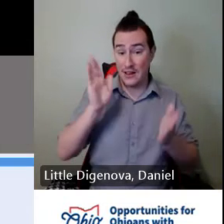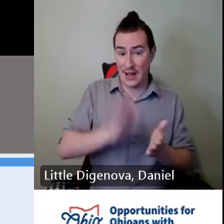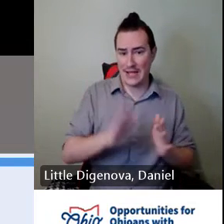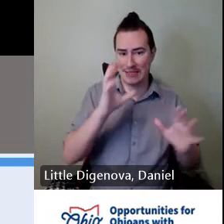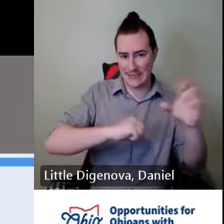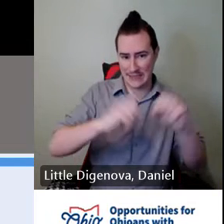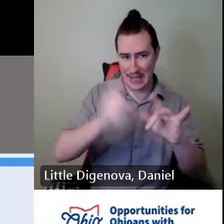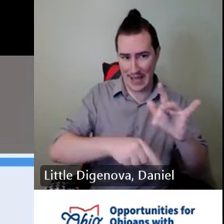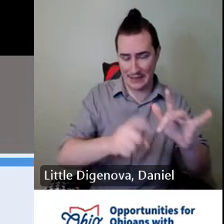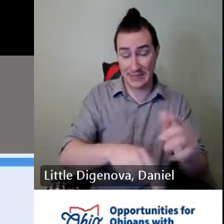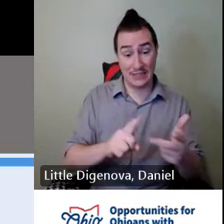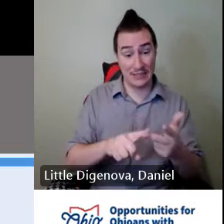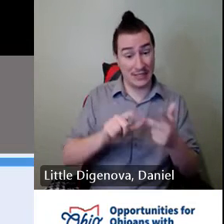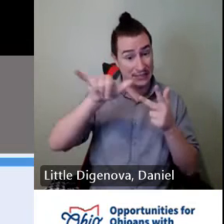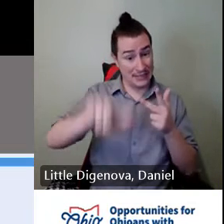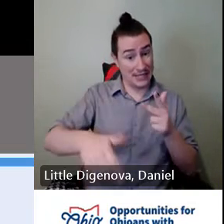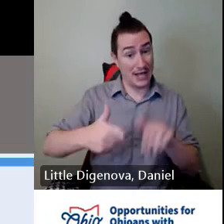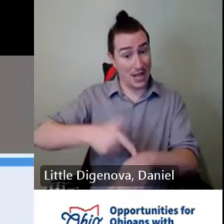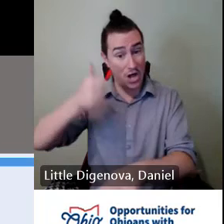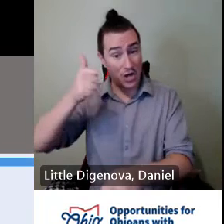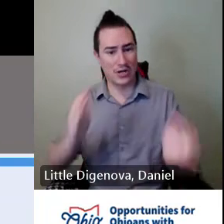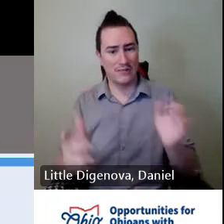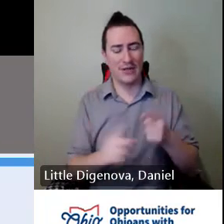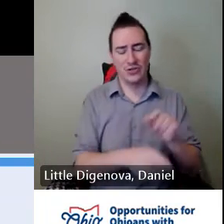So, Julie, these results demonstrate that employee--